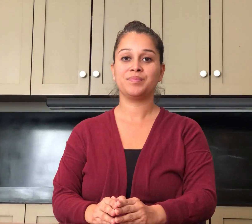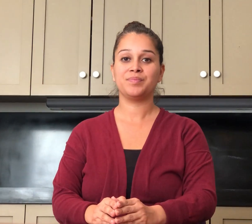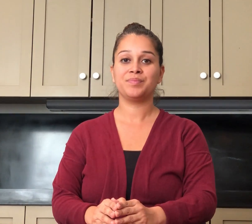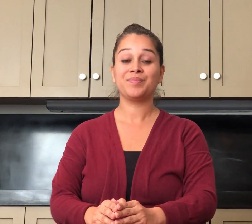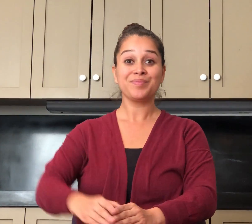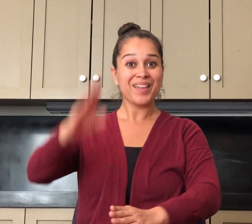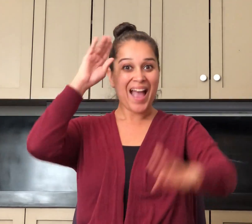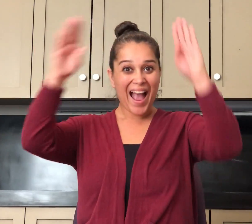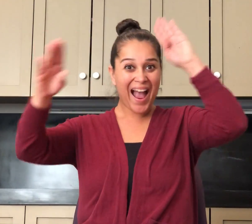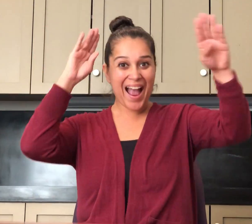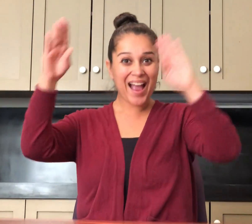Hi!